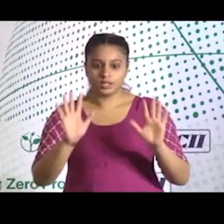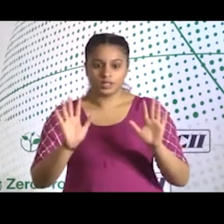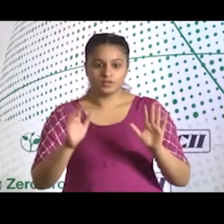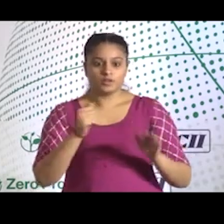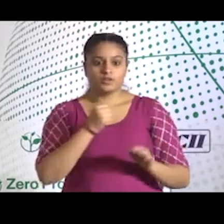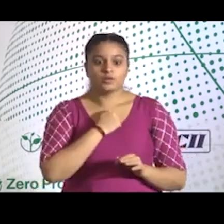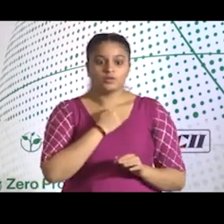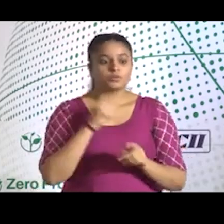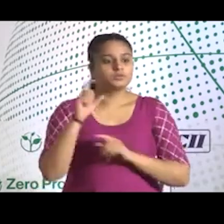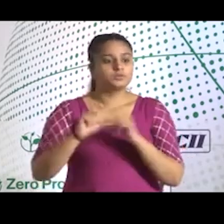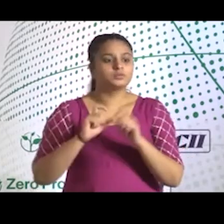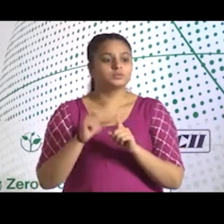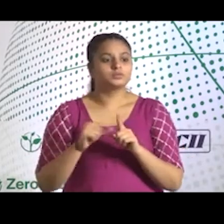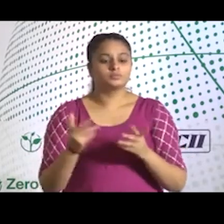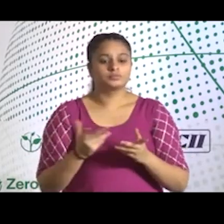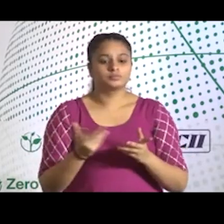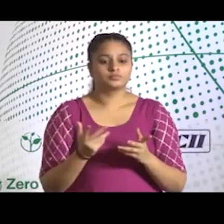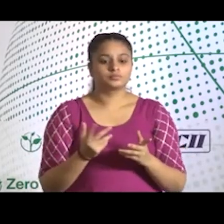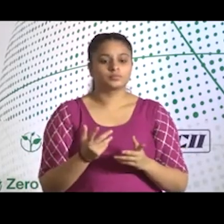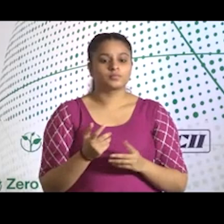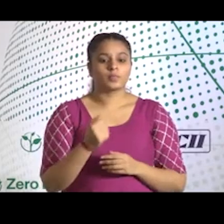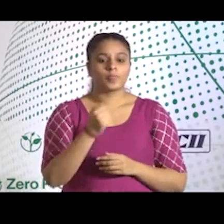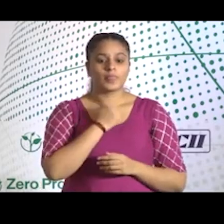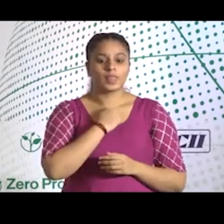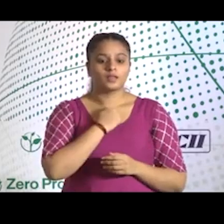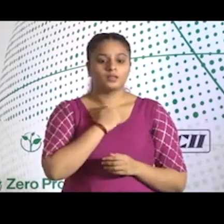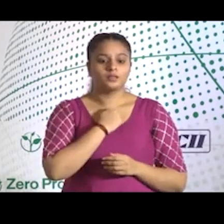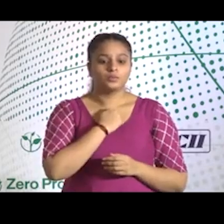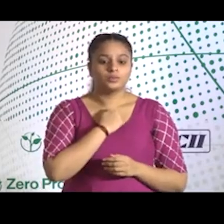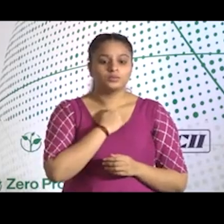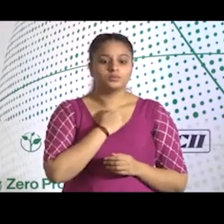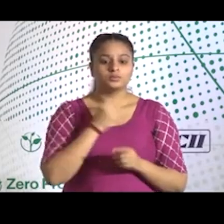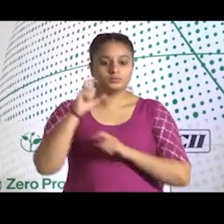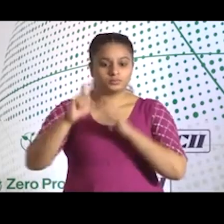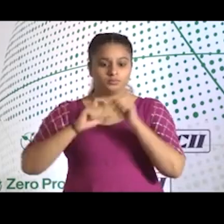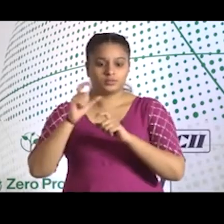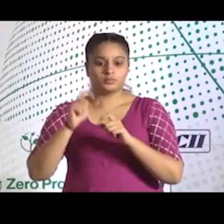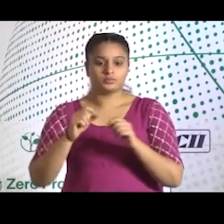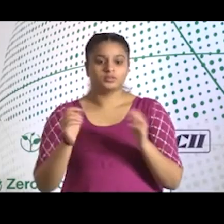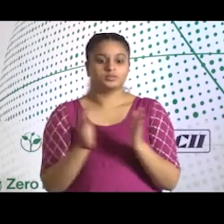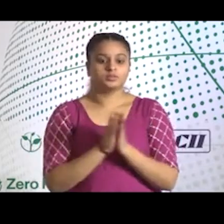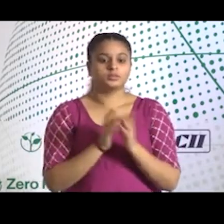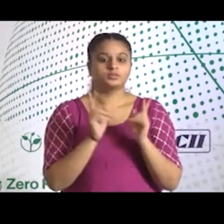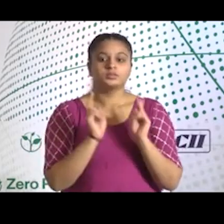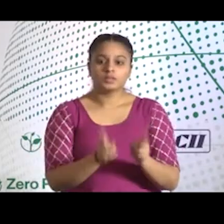It said repetition doesn't dilute the player. You know, if infusion is the prayer,